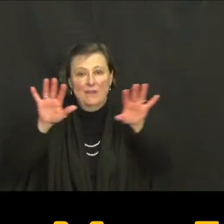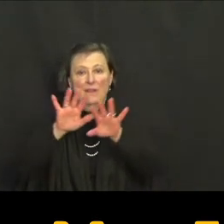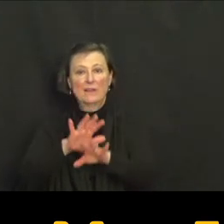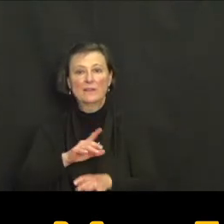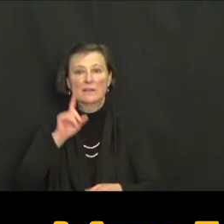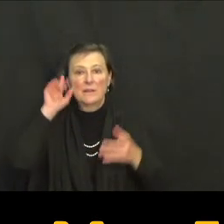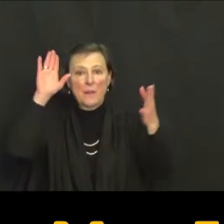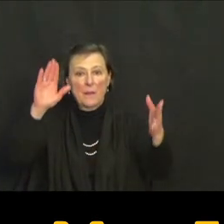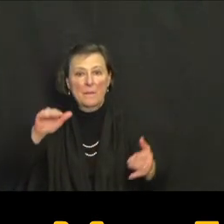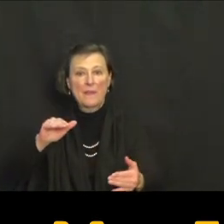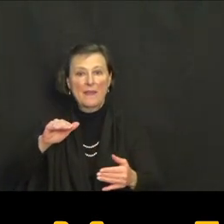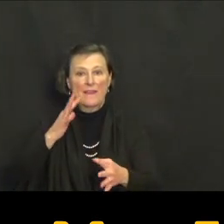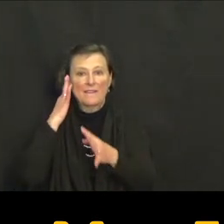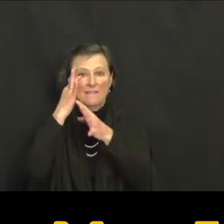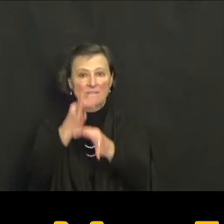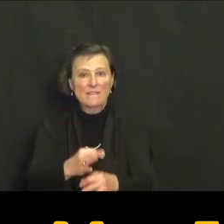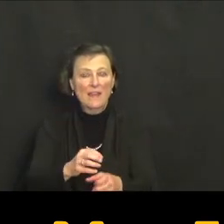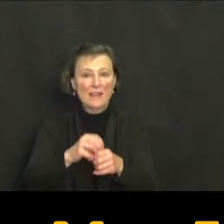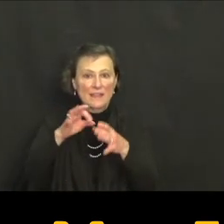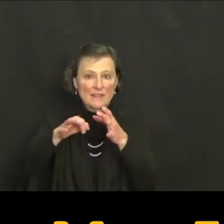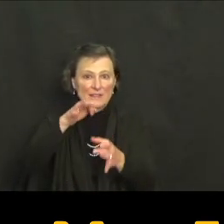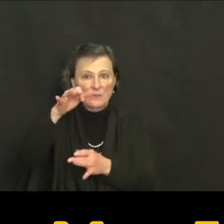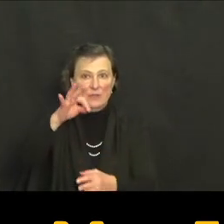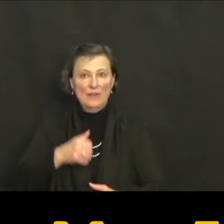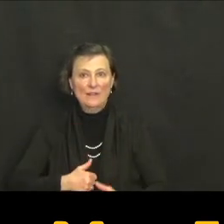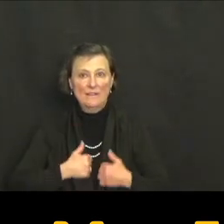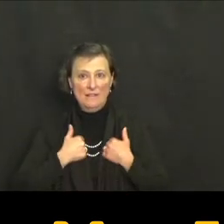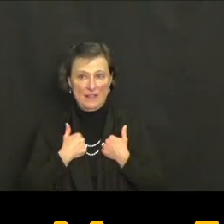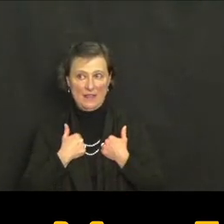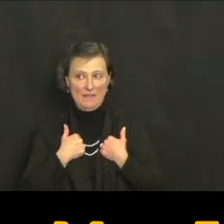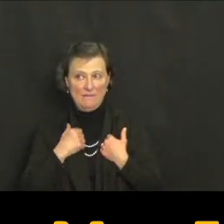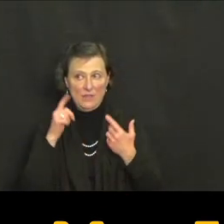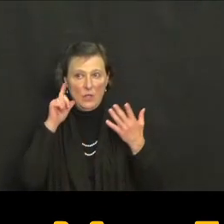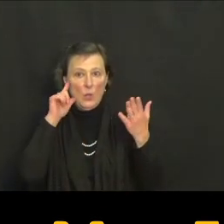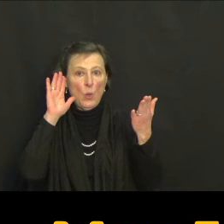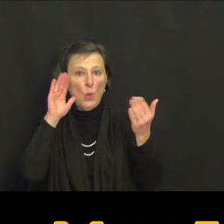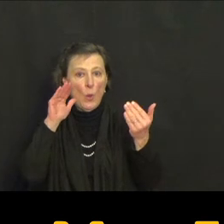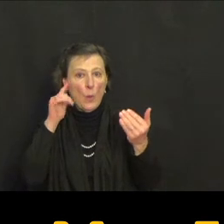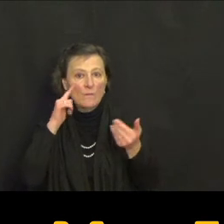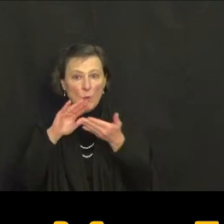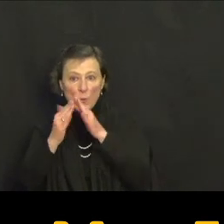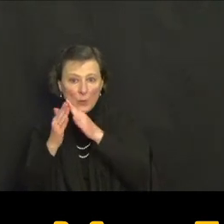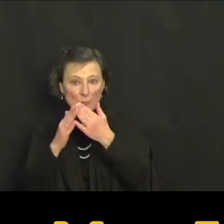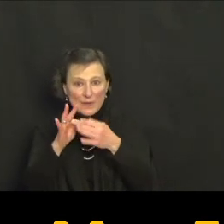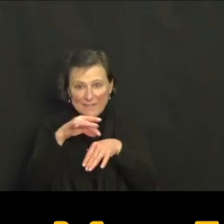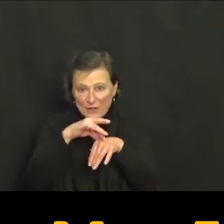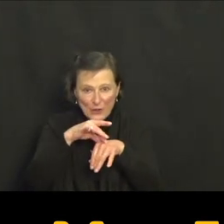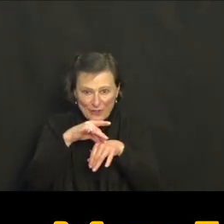May faith in the spirit of life, Hope for the community of earth,